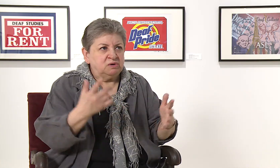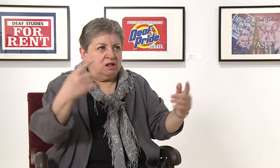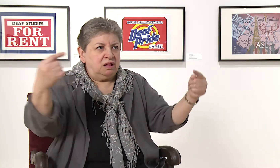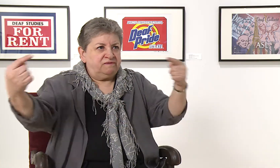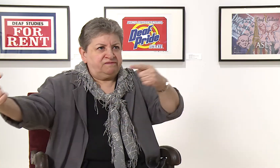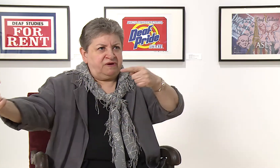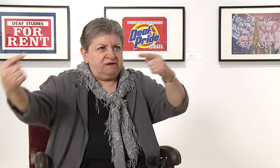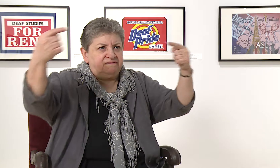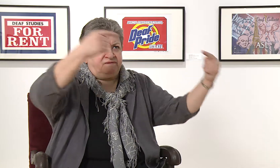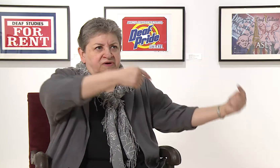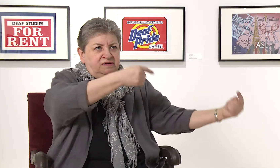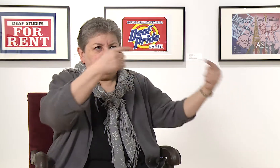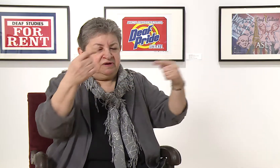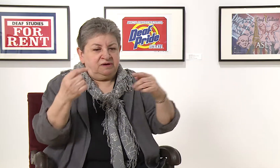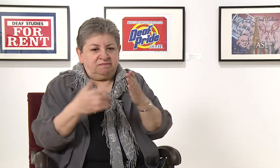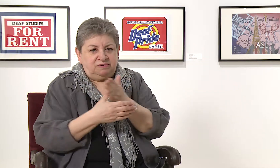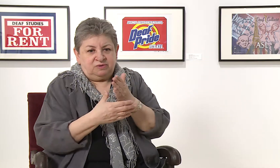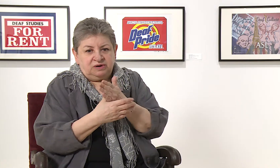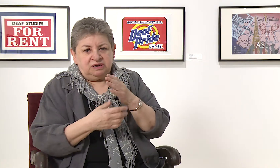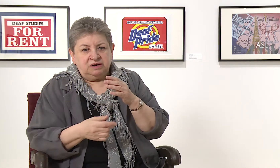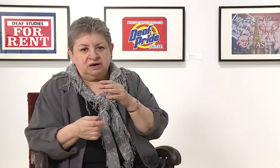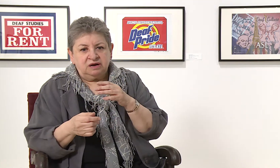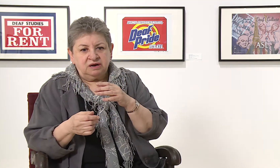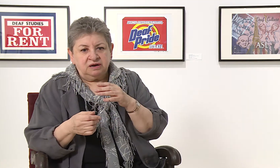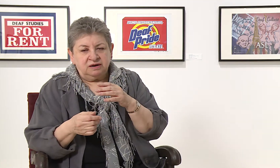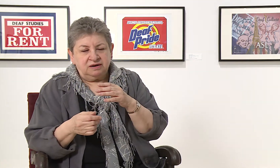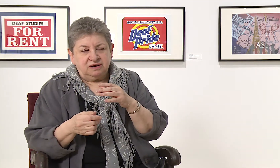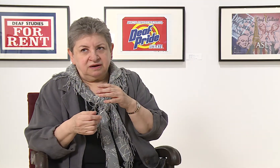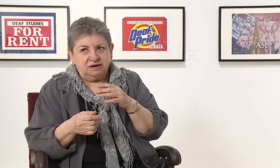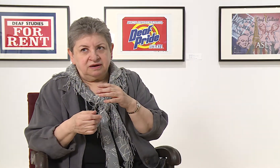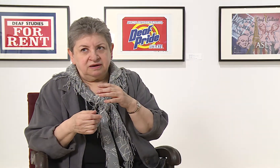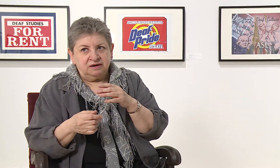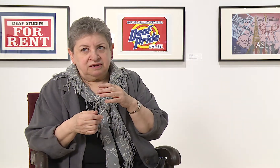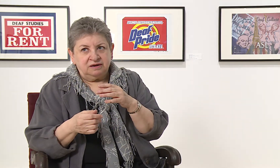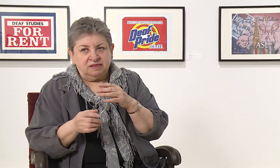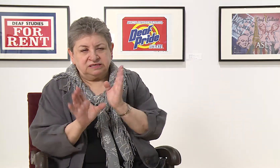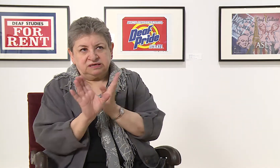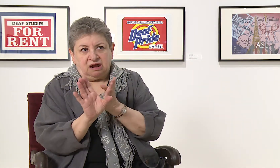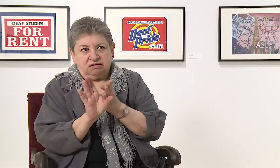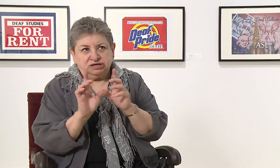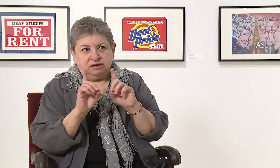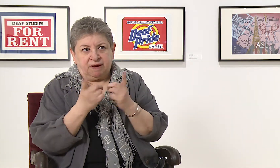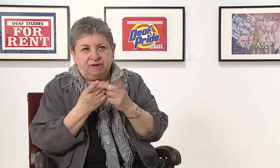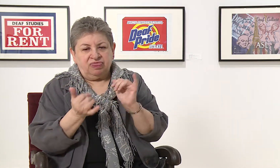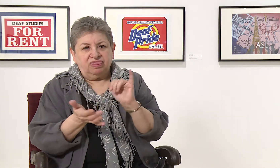should be a priority. And this caused quite the contentious discussion